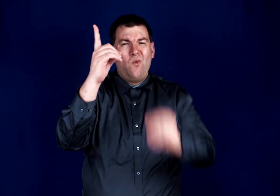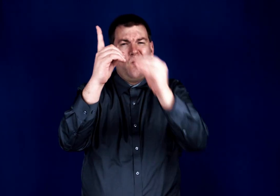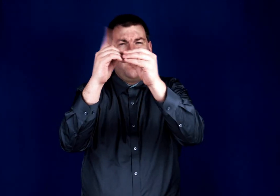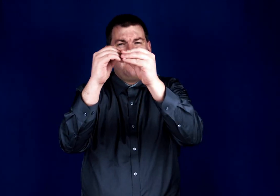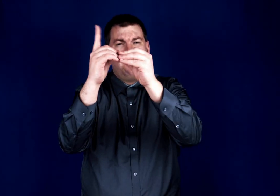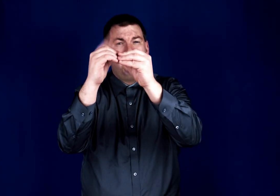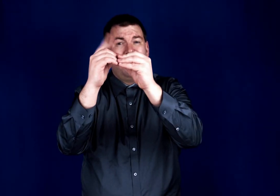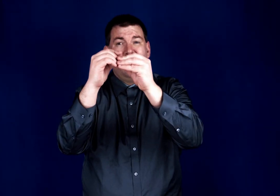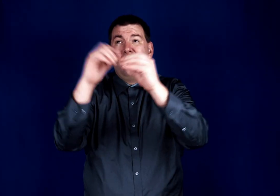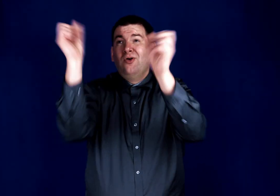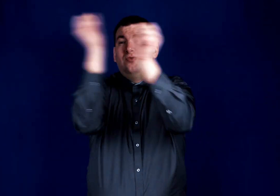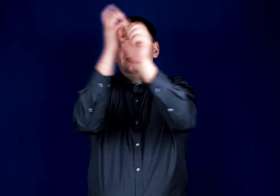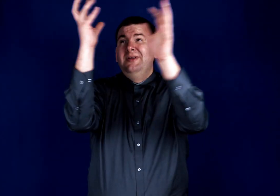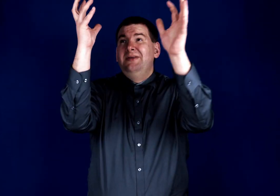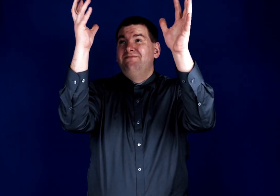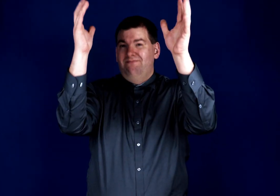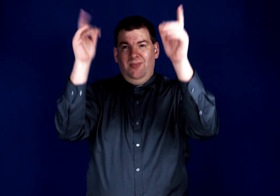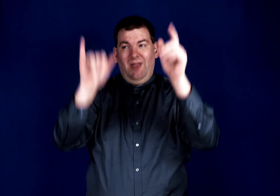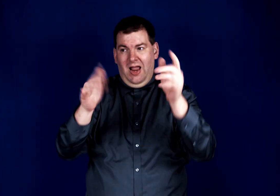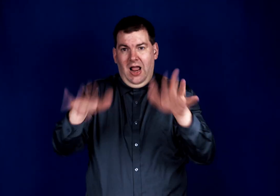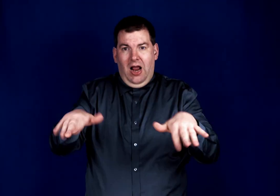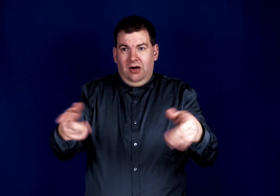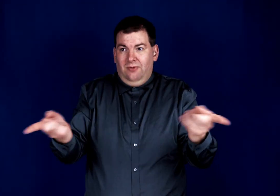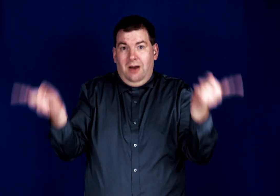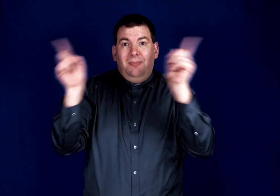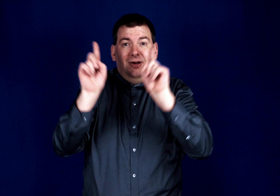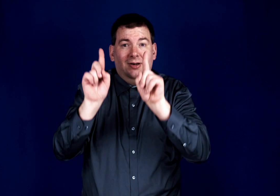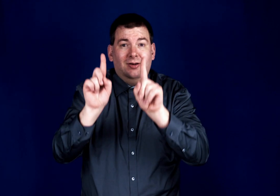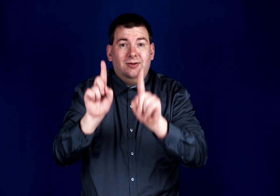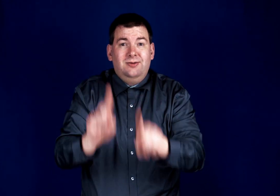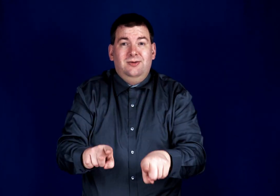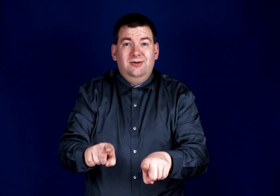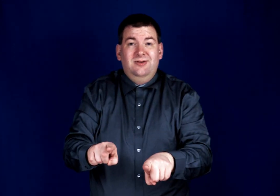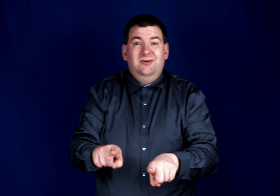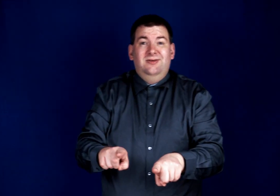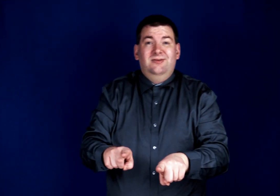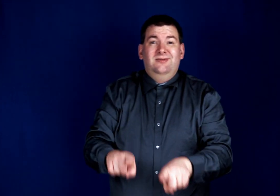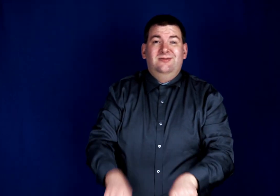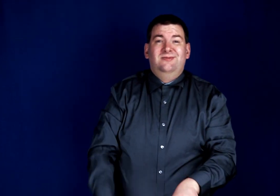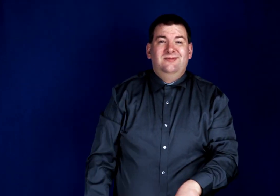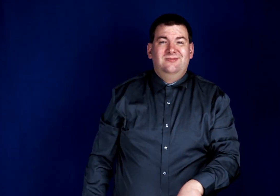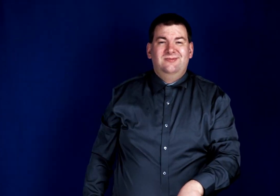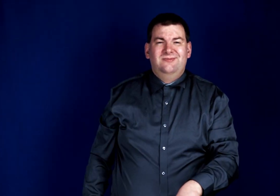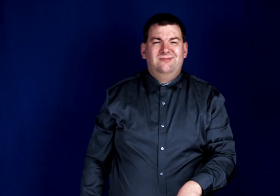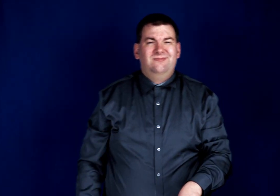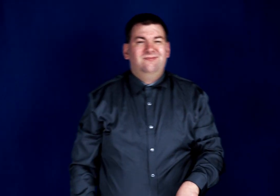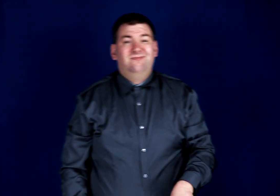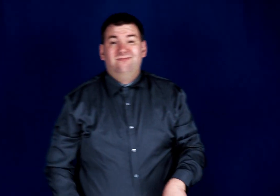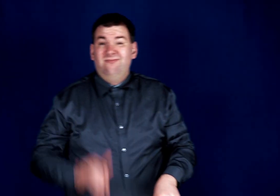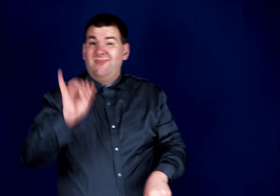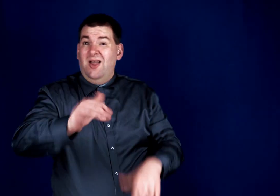Only one dream remains to unfold